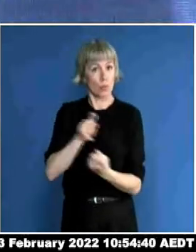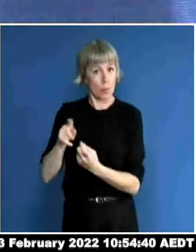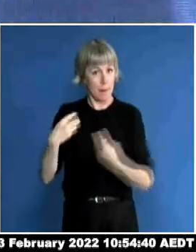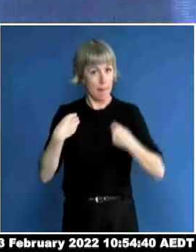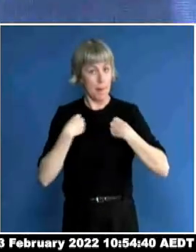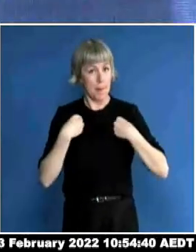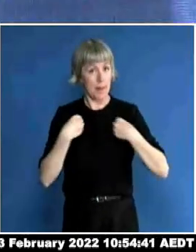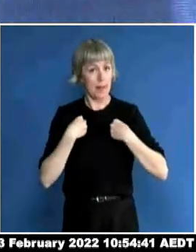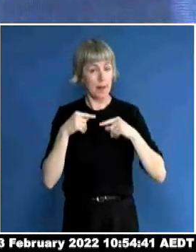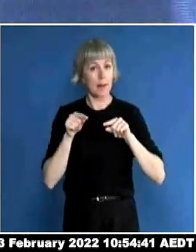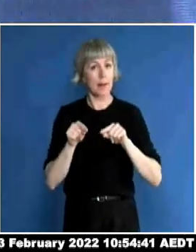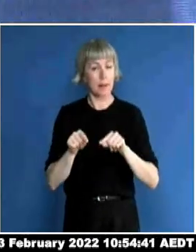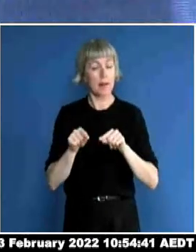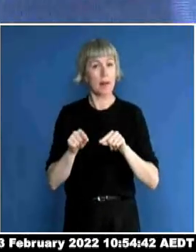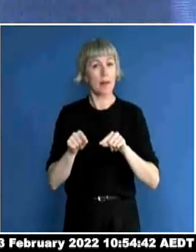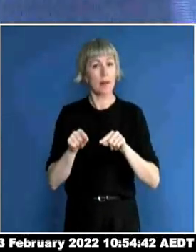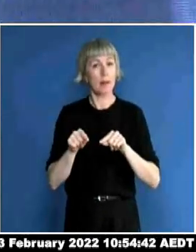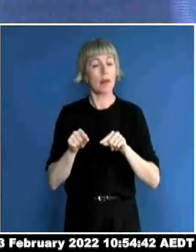employed participants in the BusyBeans program.